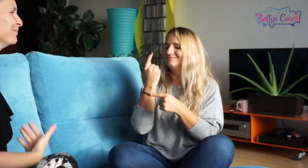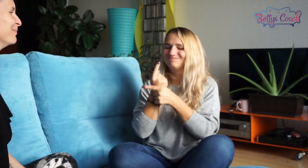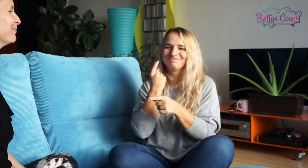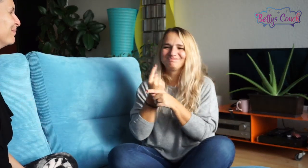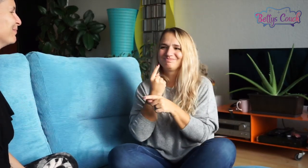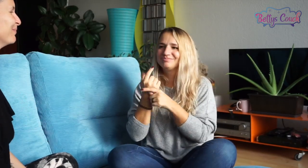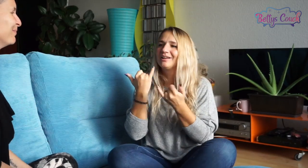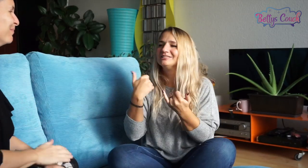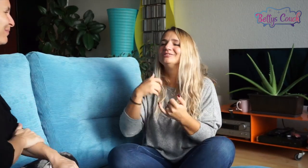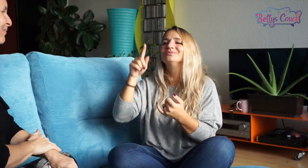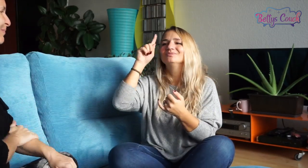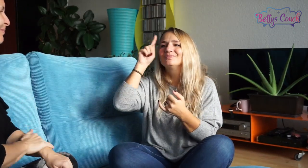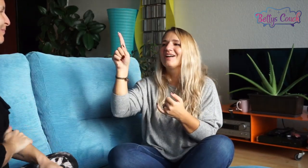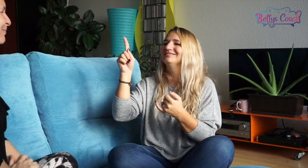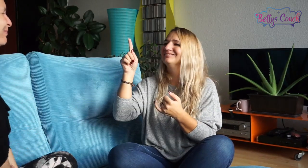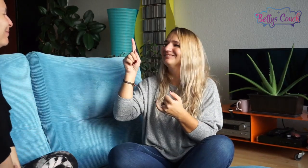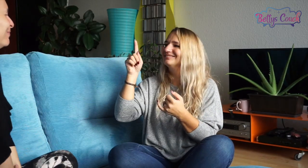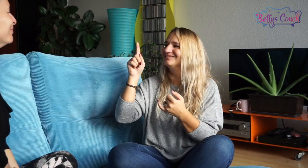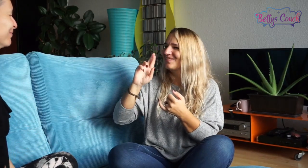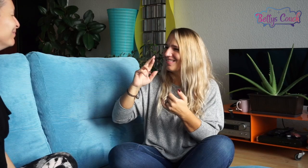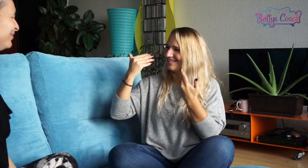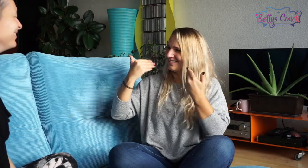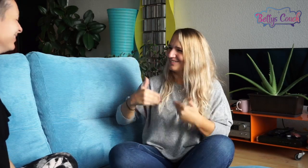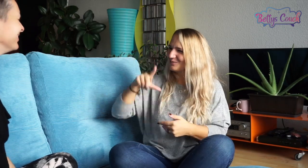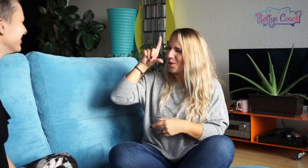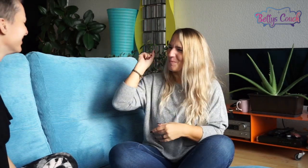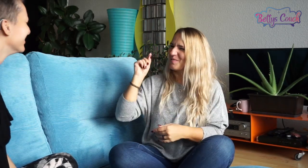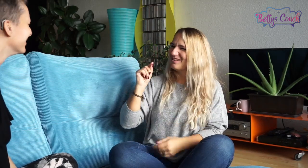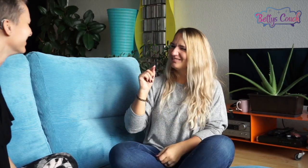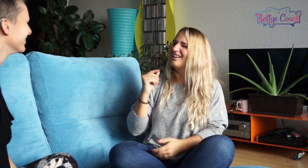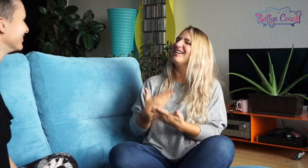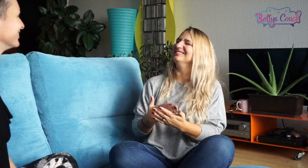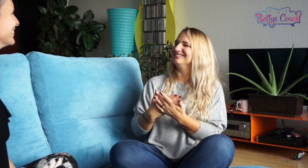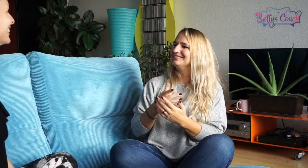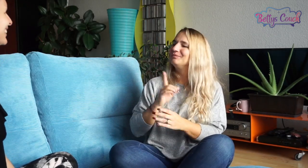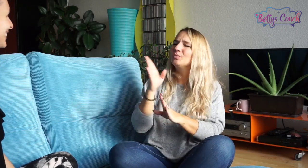Now I know who I - Toma - am.